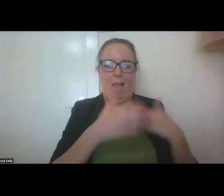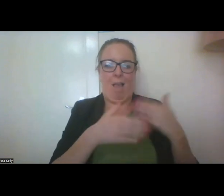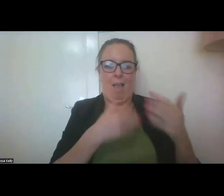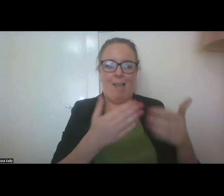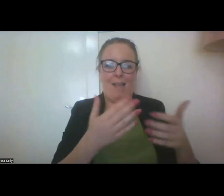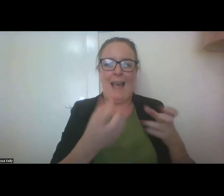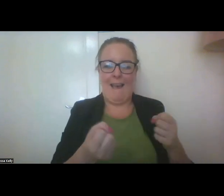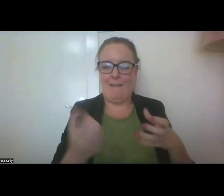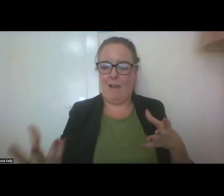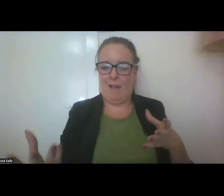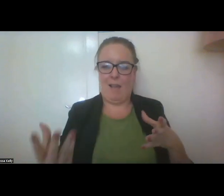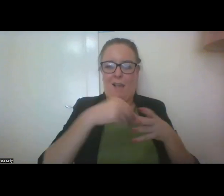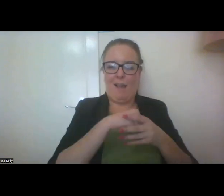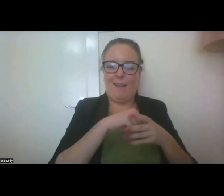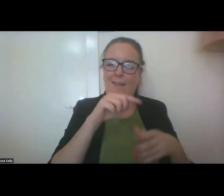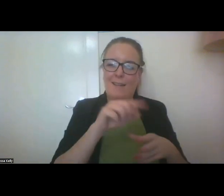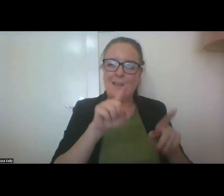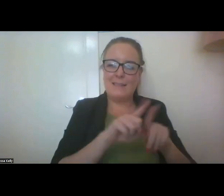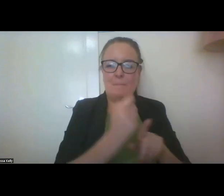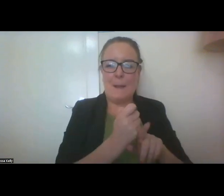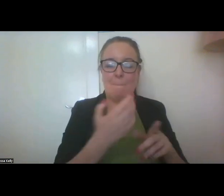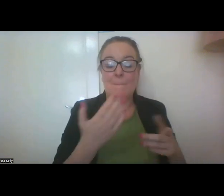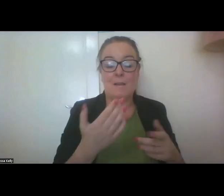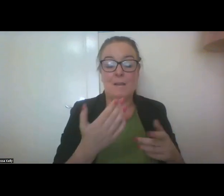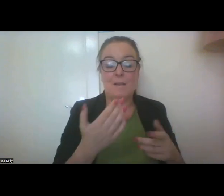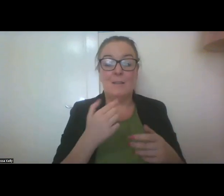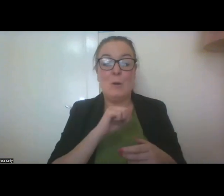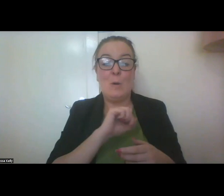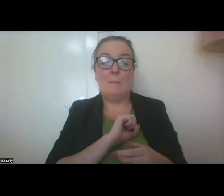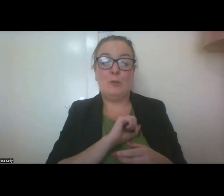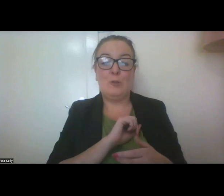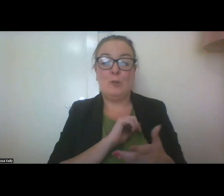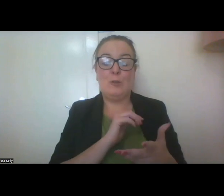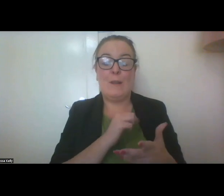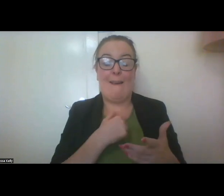I'm sure I've... forgotten lots of stuff.